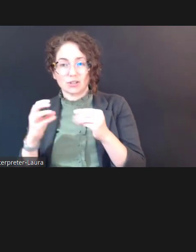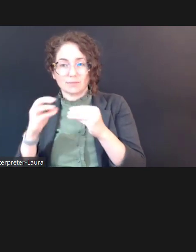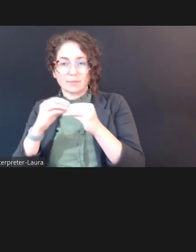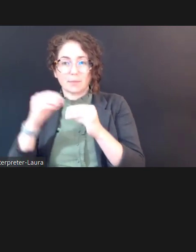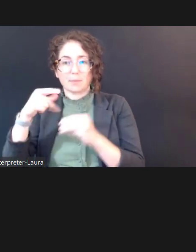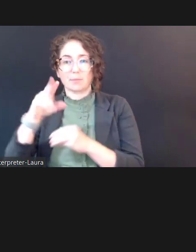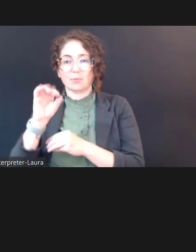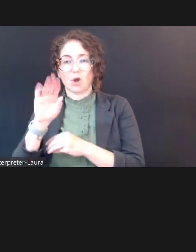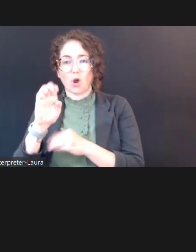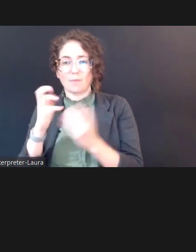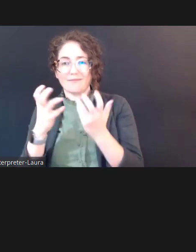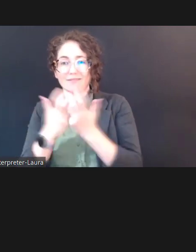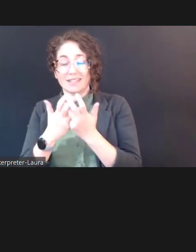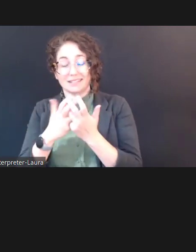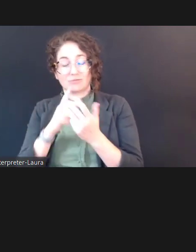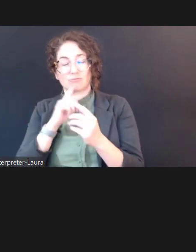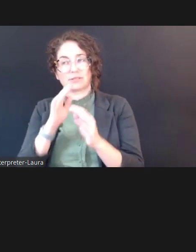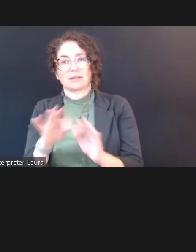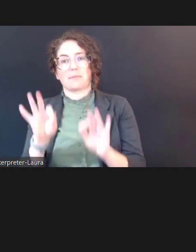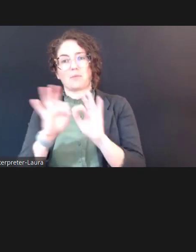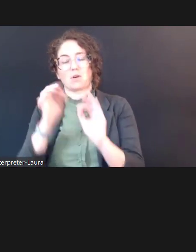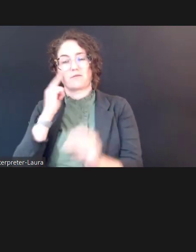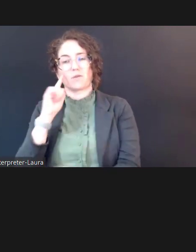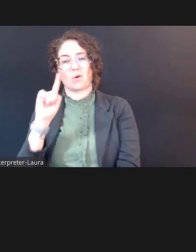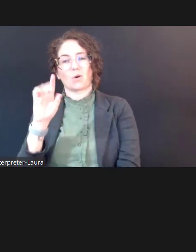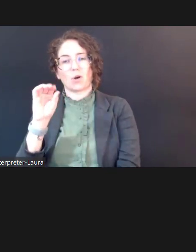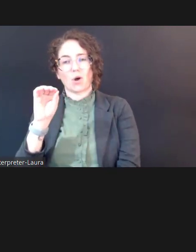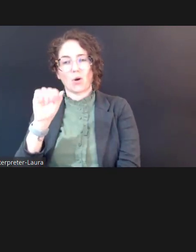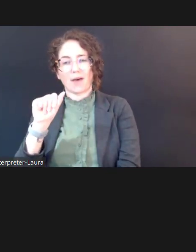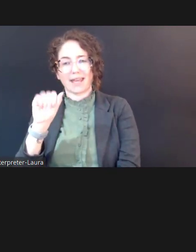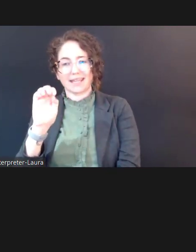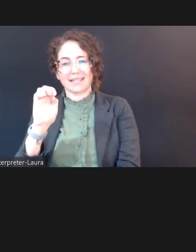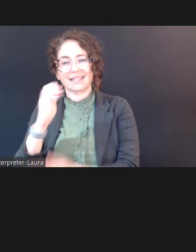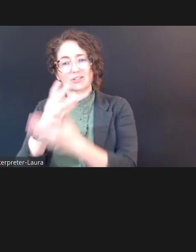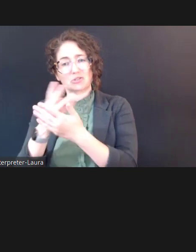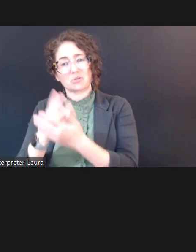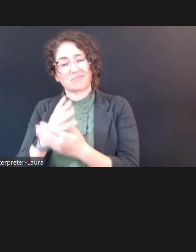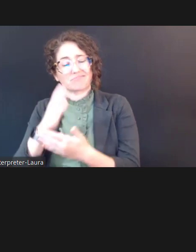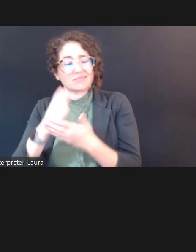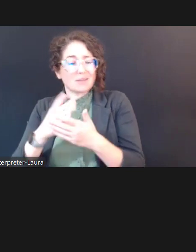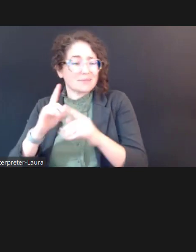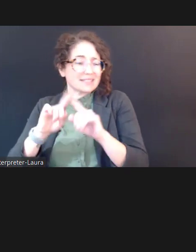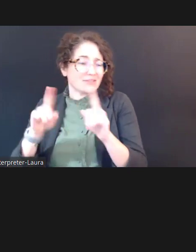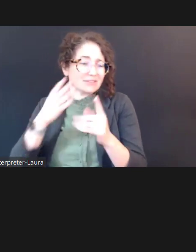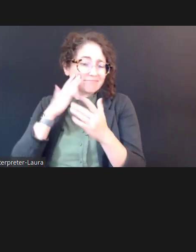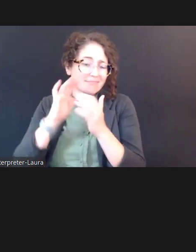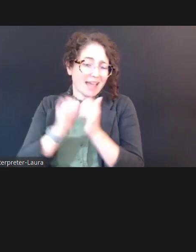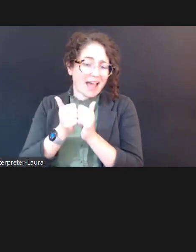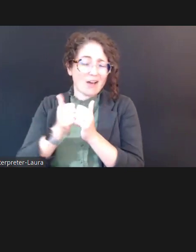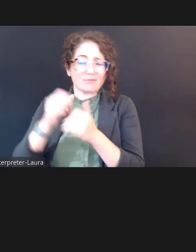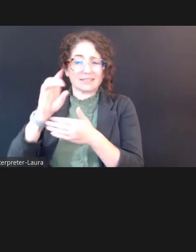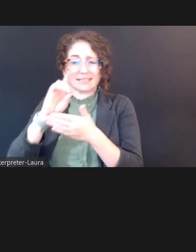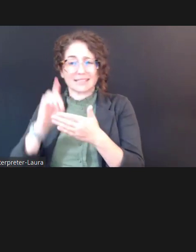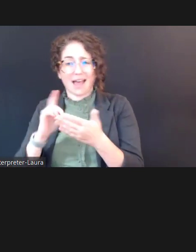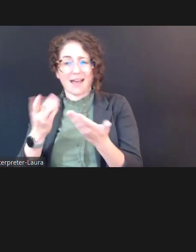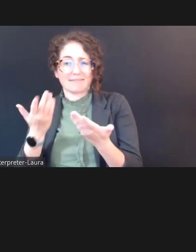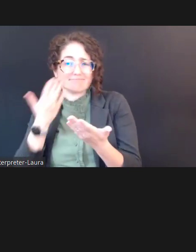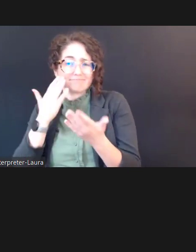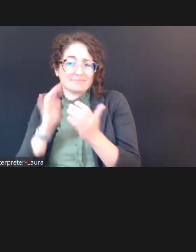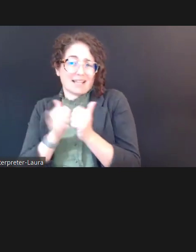differences in how those are designed and how well they fit in an ear canal.